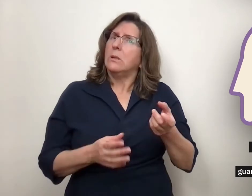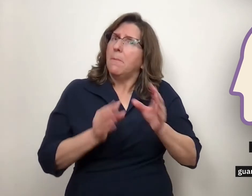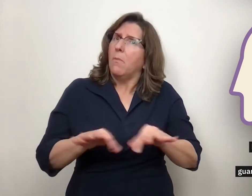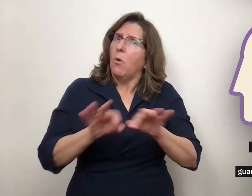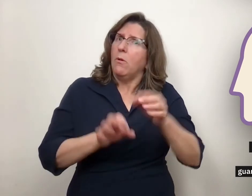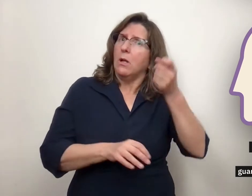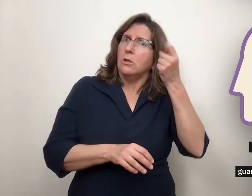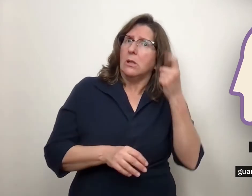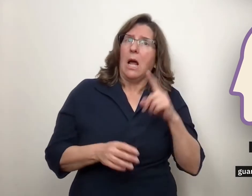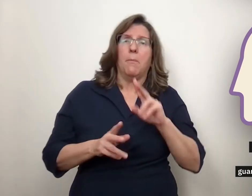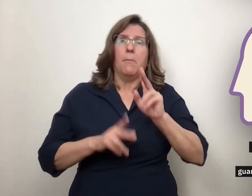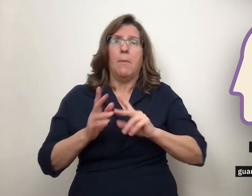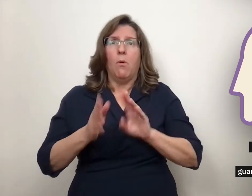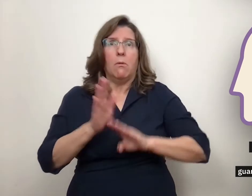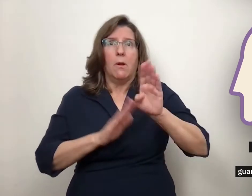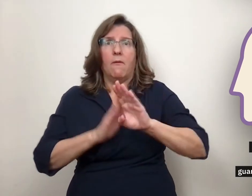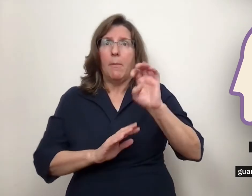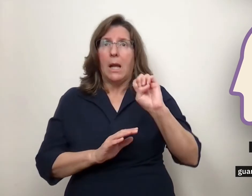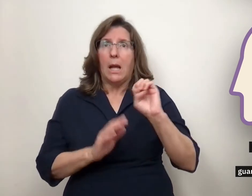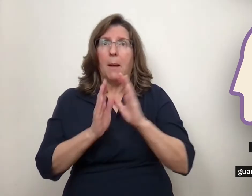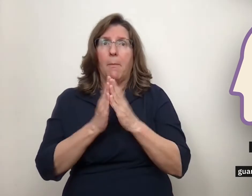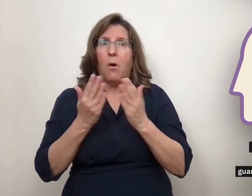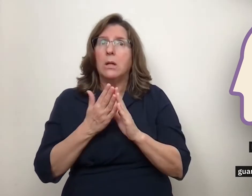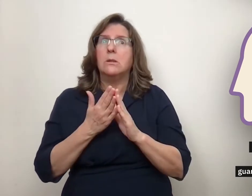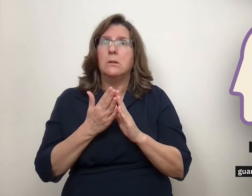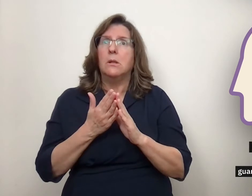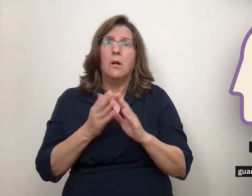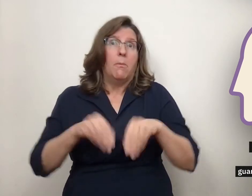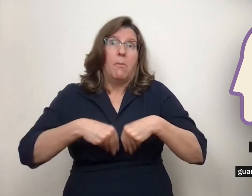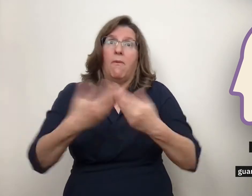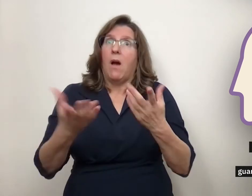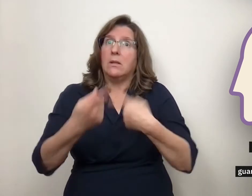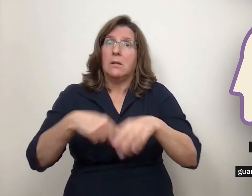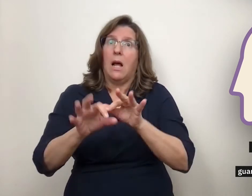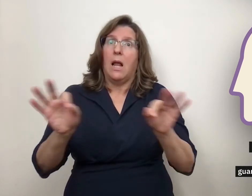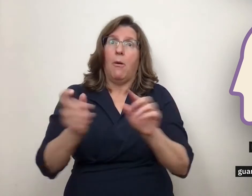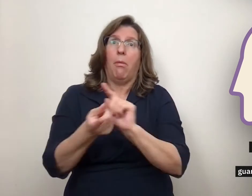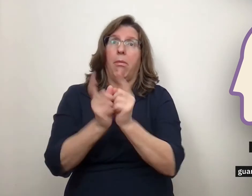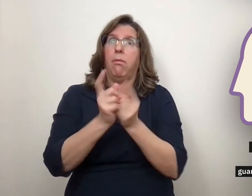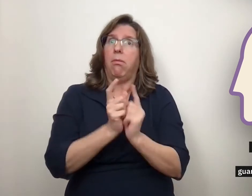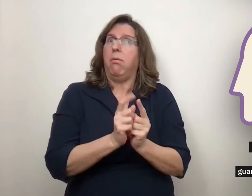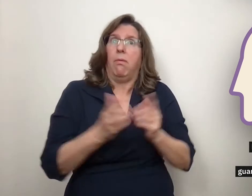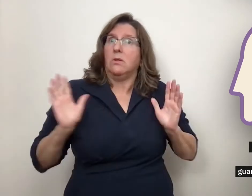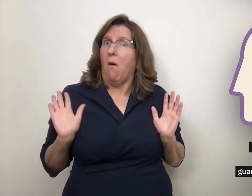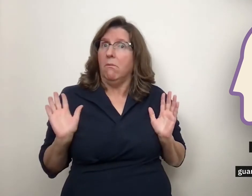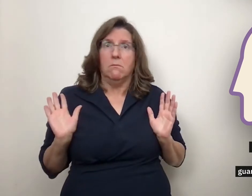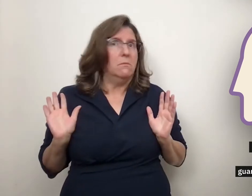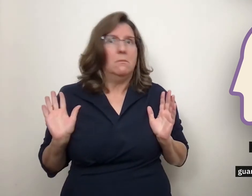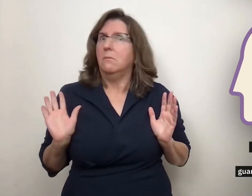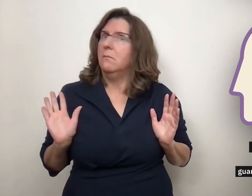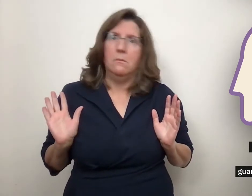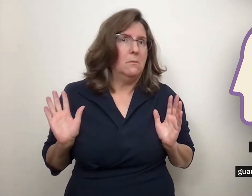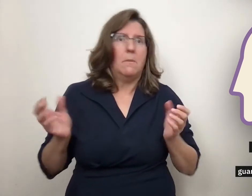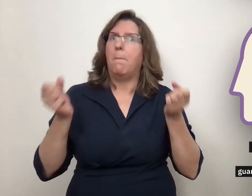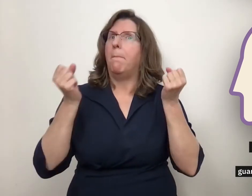Some creators of e-books believe embedding a sign language translation equates to accessibility for deaf learners.